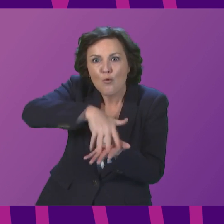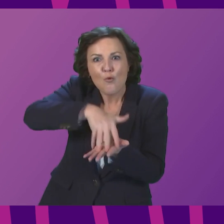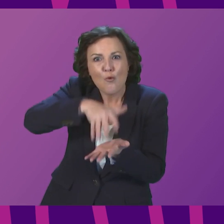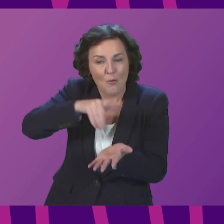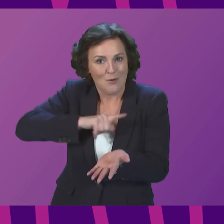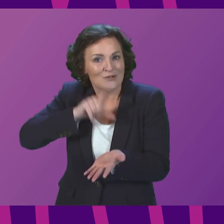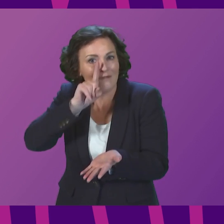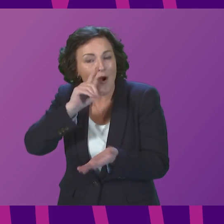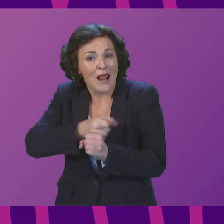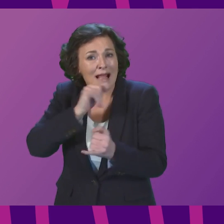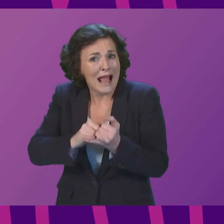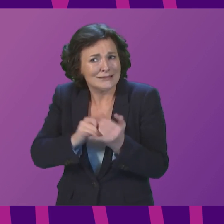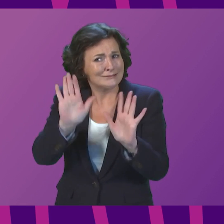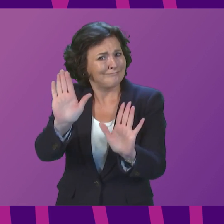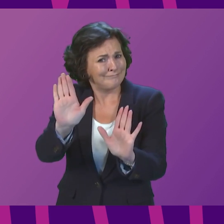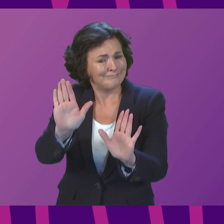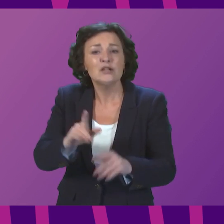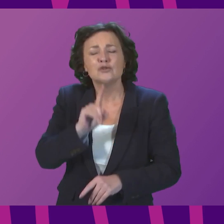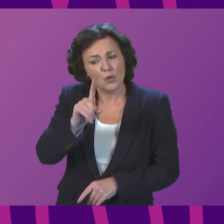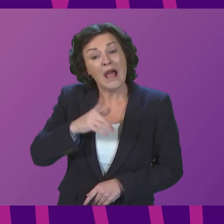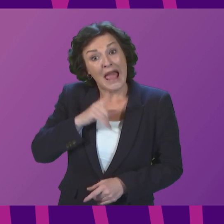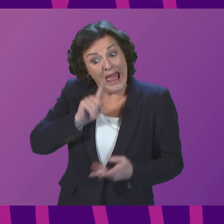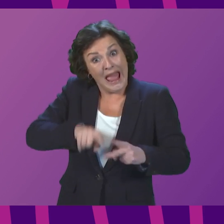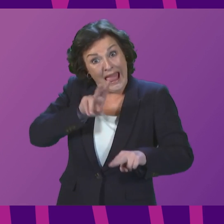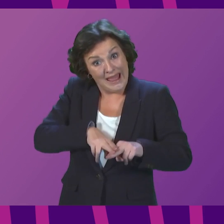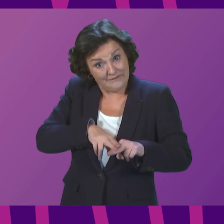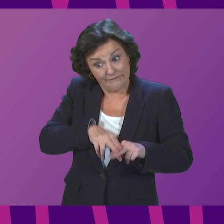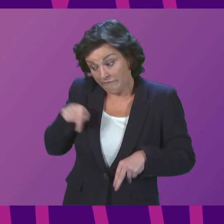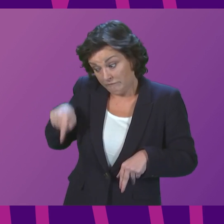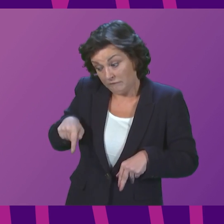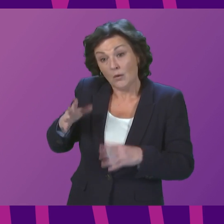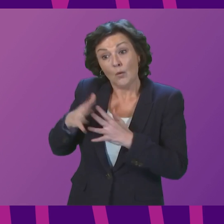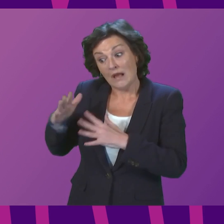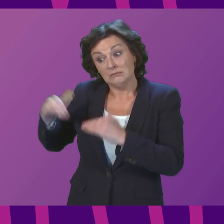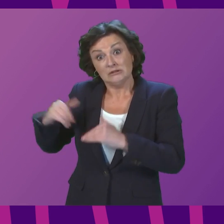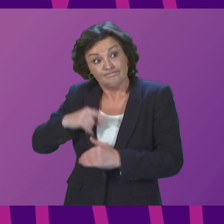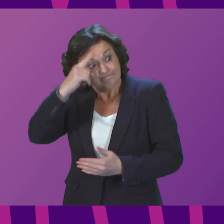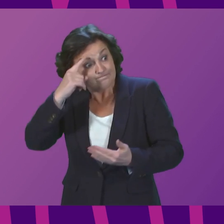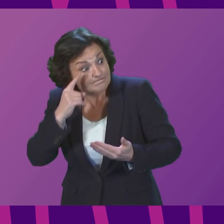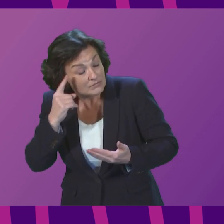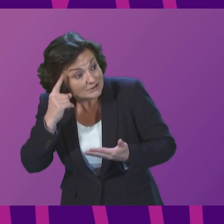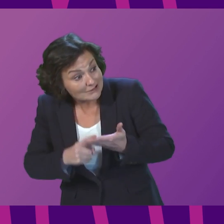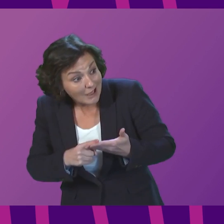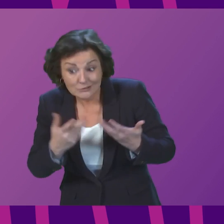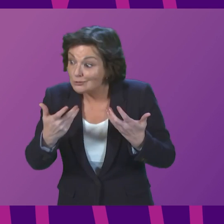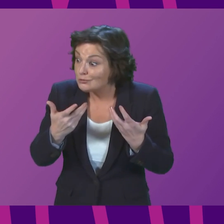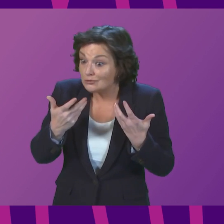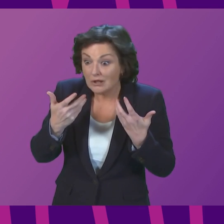that I agree with Anas Sarwar must be provided is provided fairly, so that all the companies that have the broadest shoulders get the chance to contribute to it.